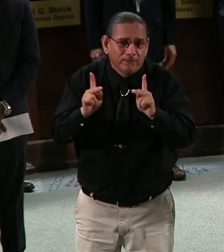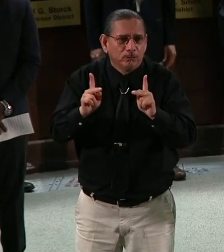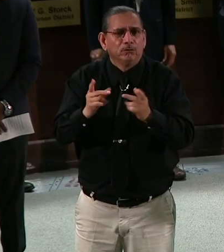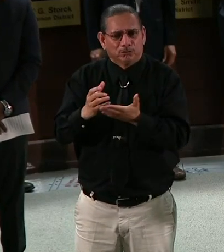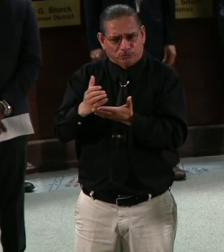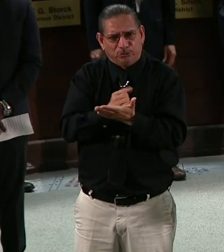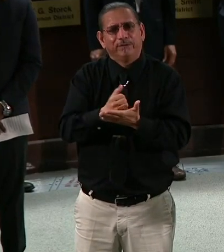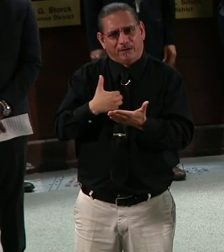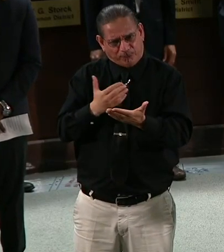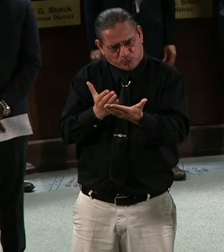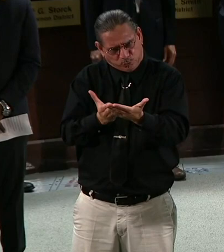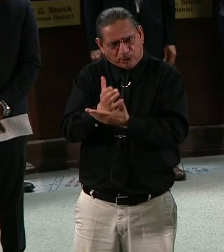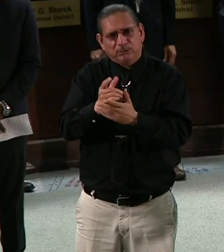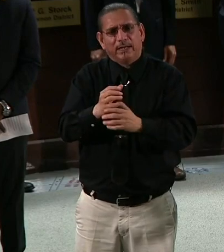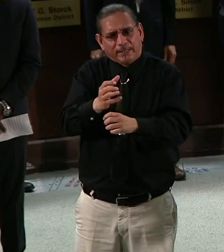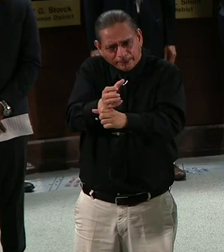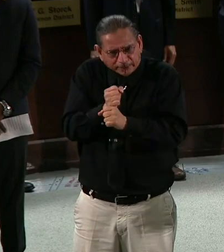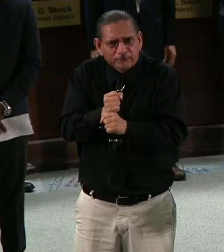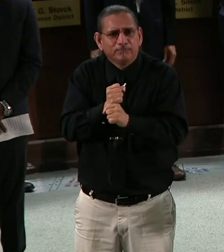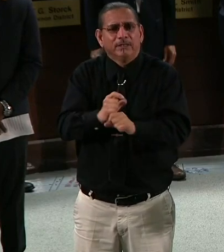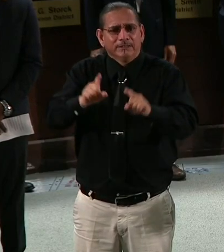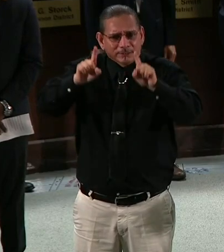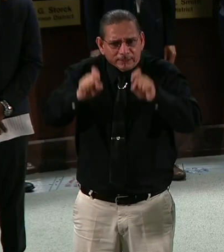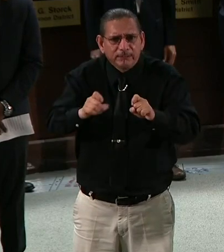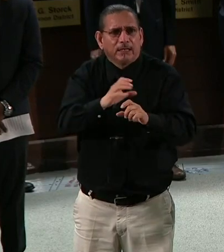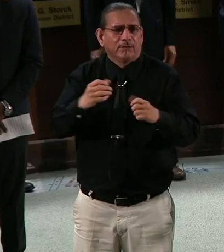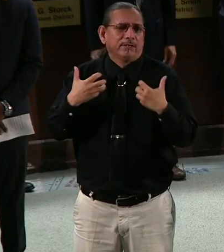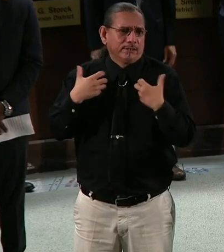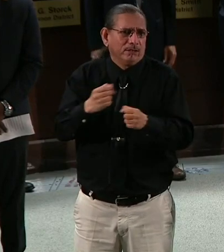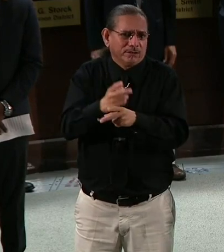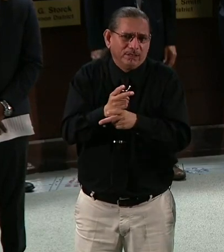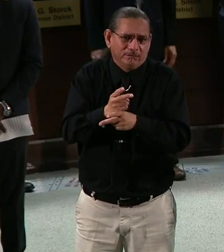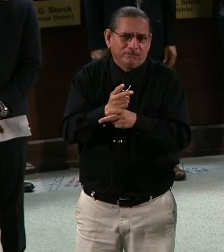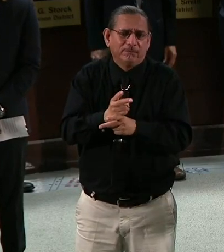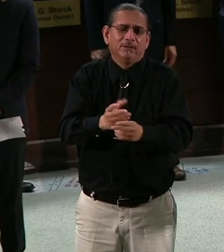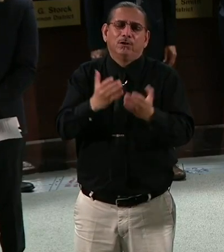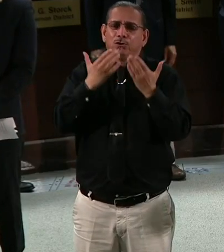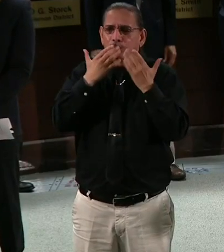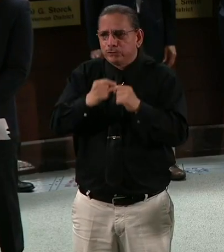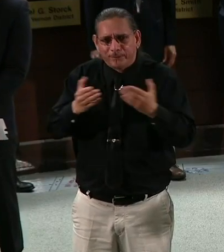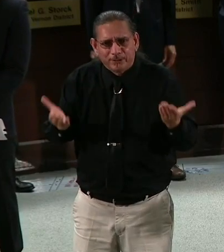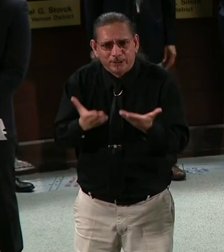DESERVES TO HAVE ACCESS TO TESTING AND ACCESS TO CARE SO